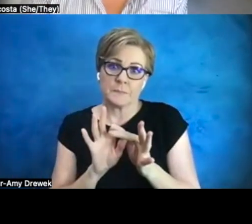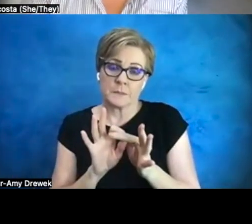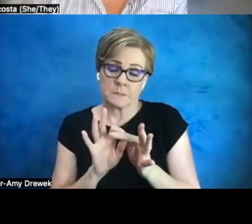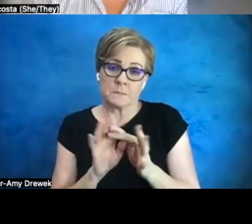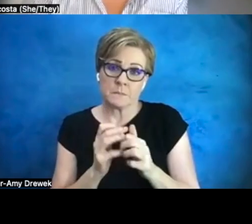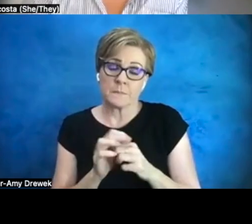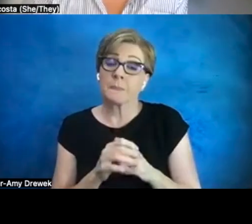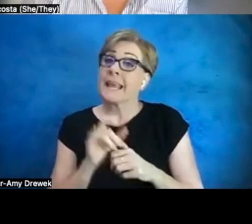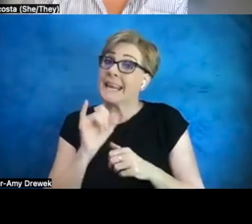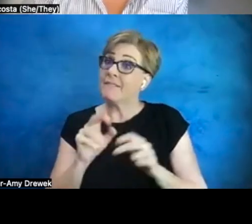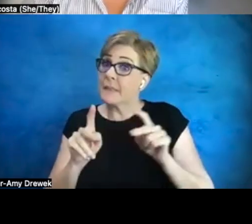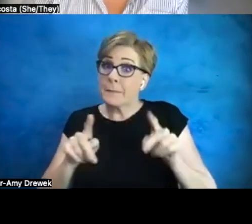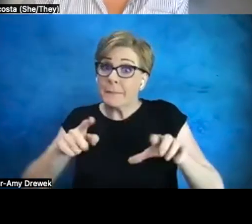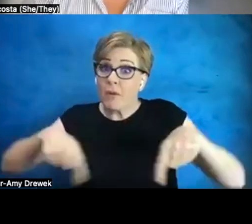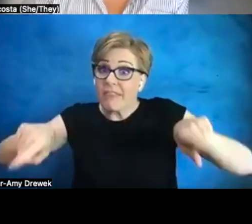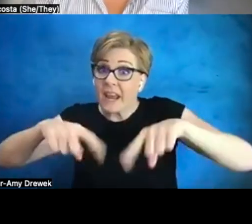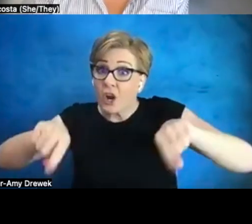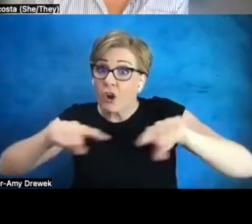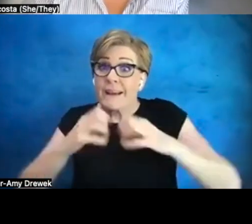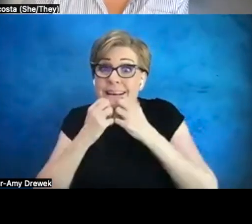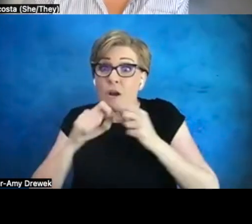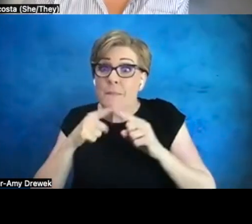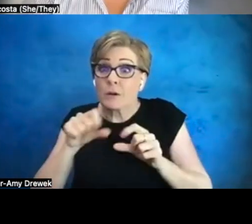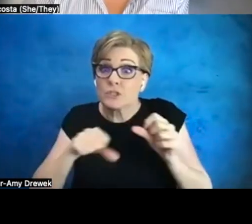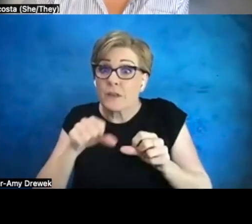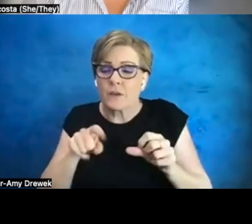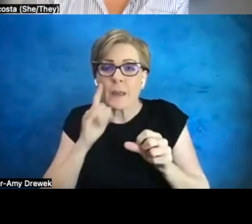the room care about each other, they're more likely to have conversation and follow up.